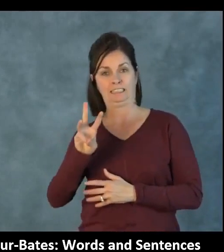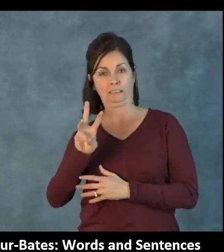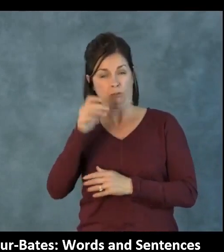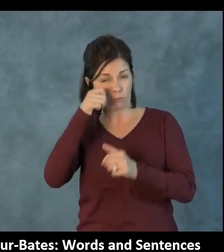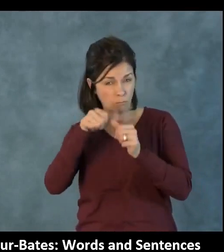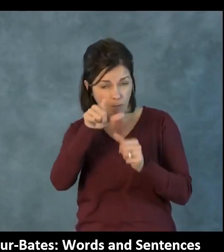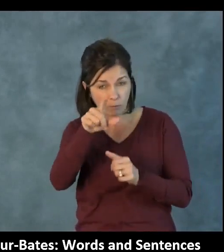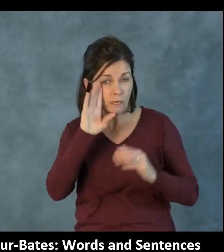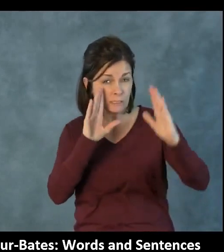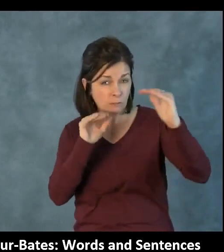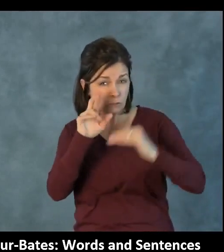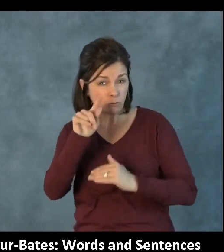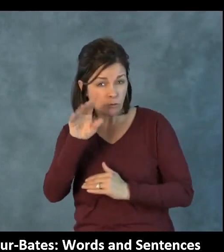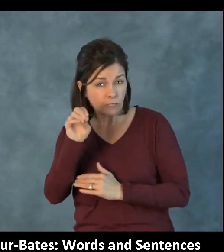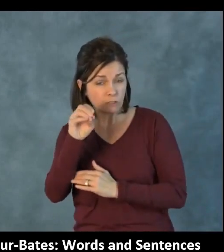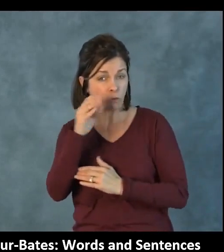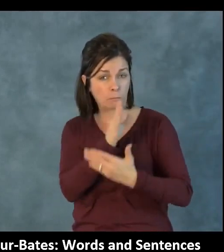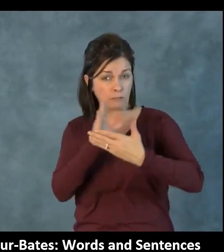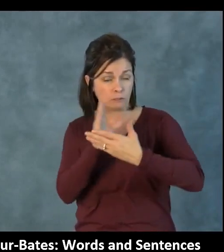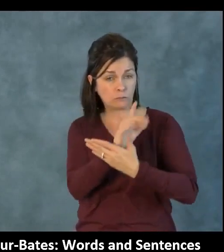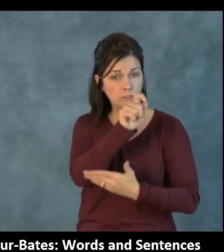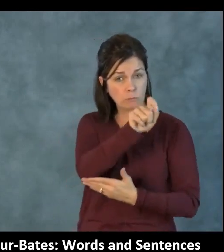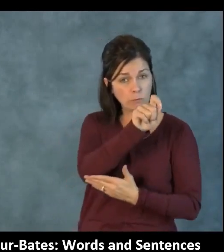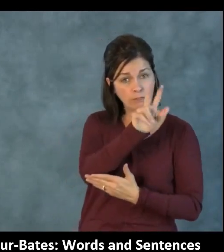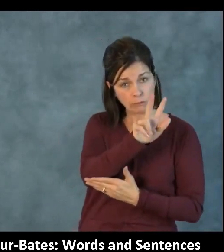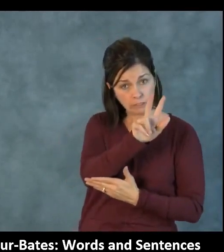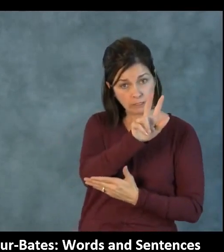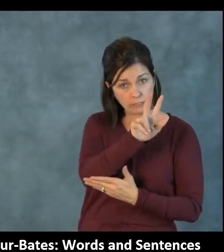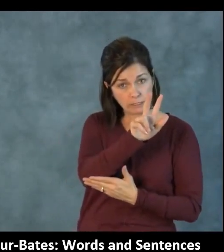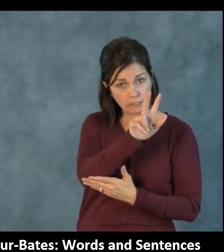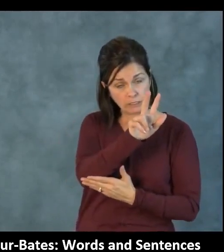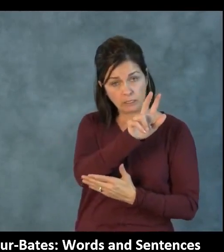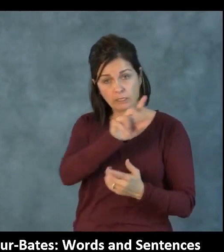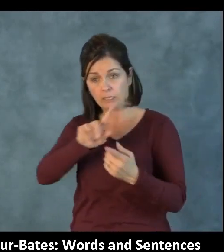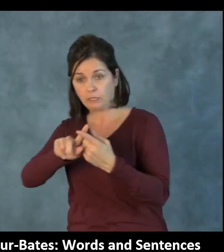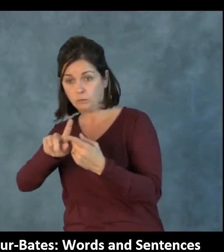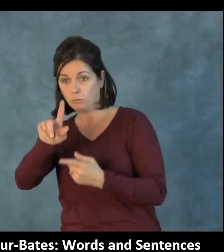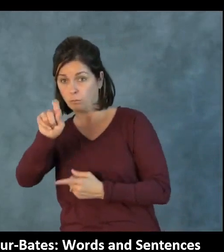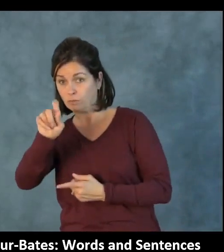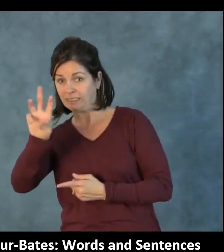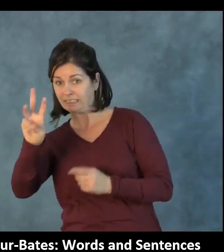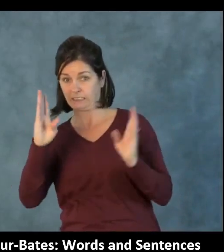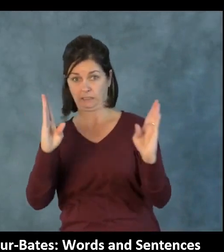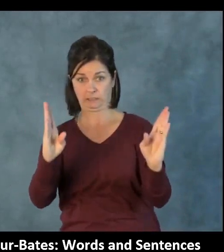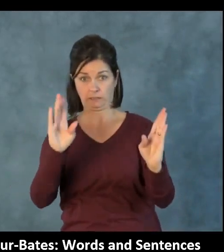Remember, the expected ratio is between .3 and .6,